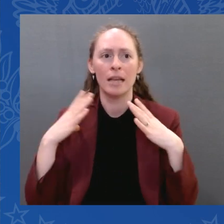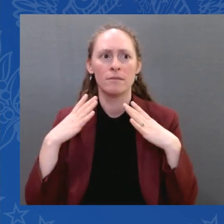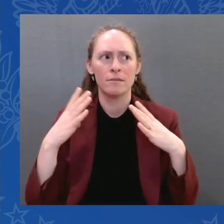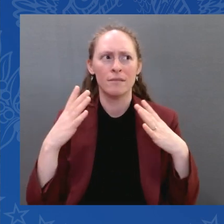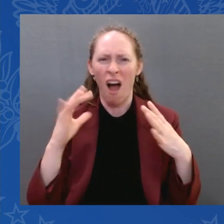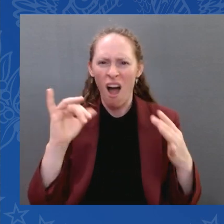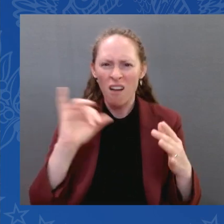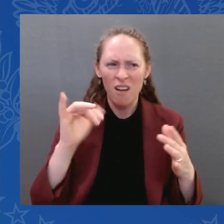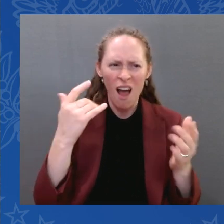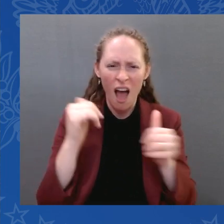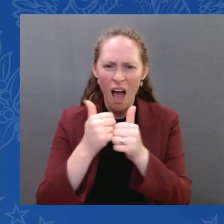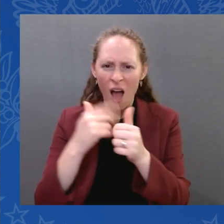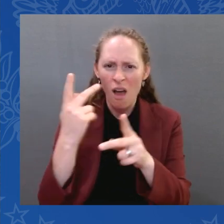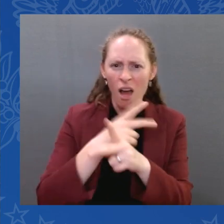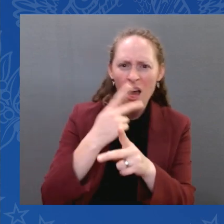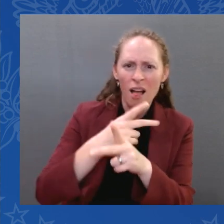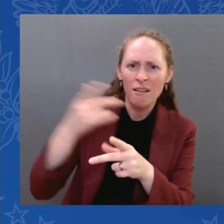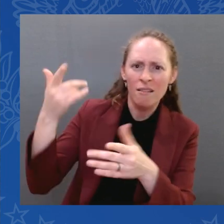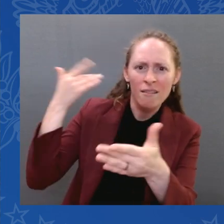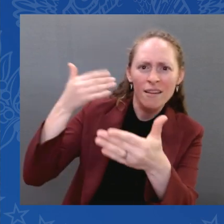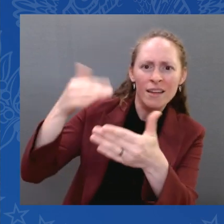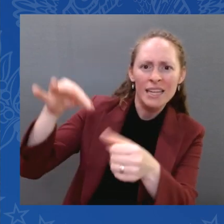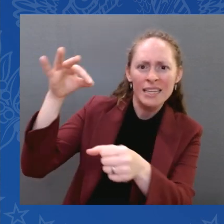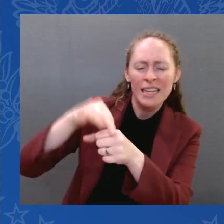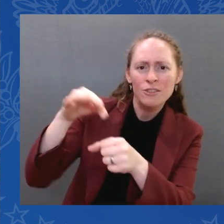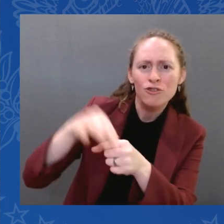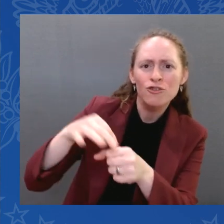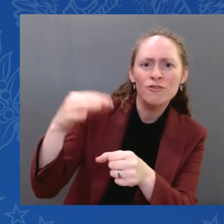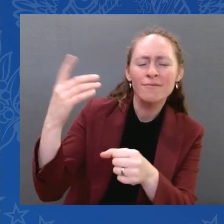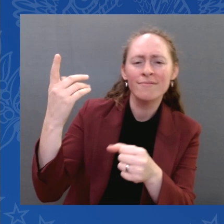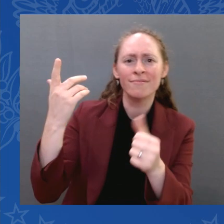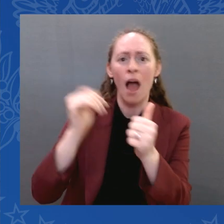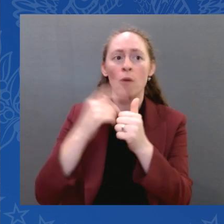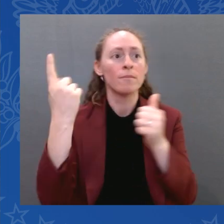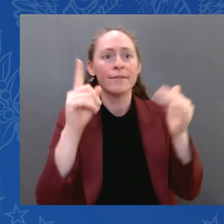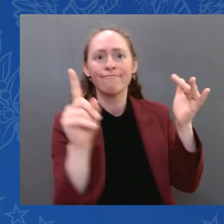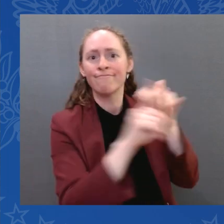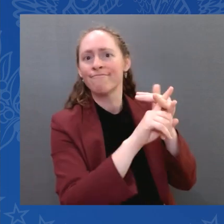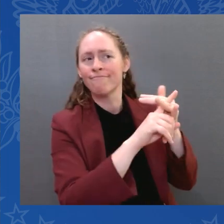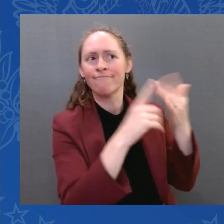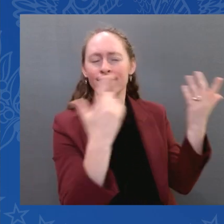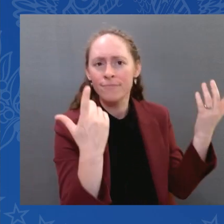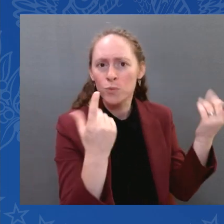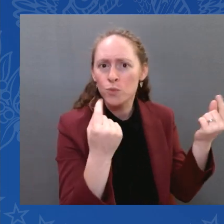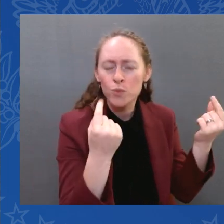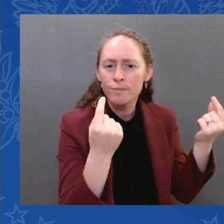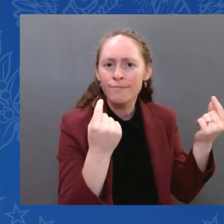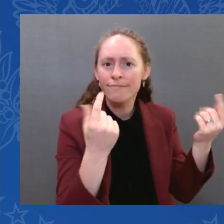getting to know you a little bit better has meant so much to me, and now I'm excited